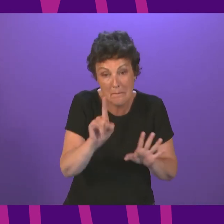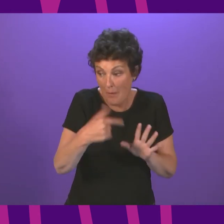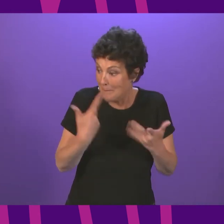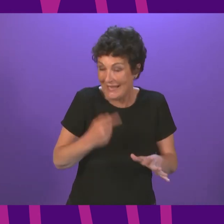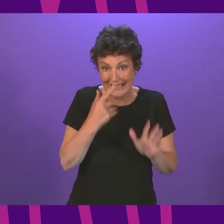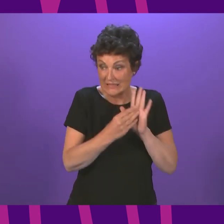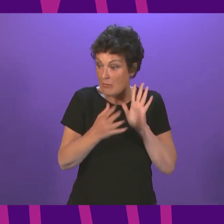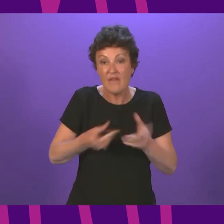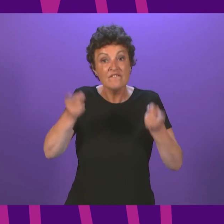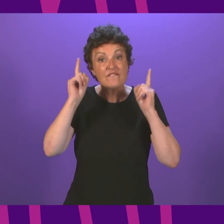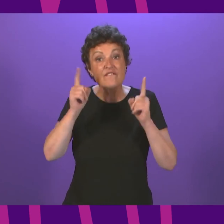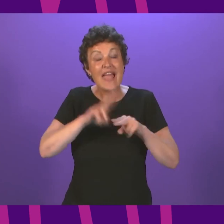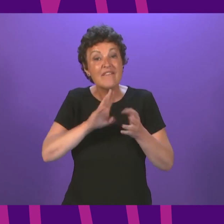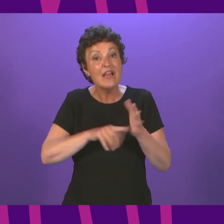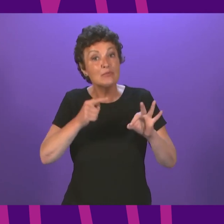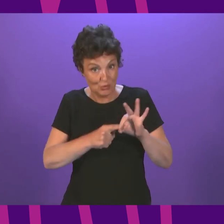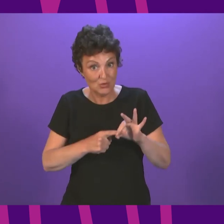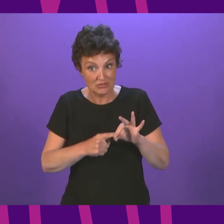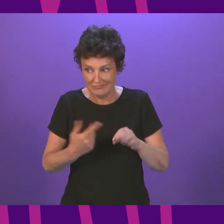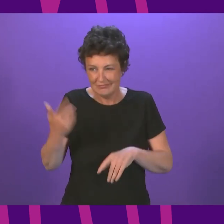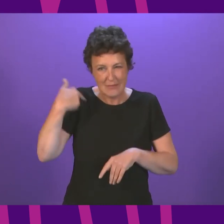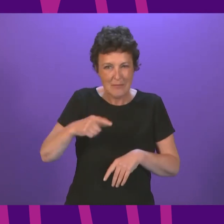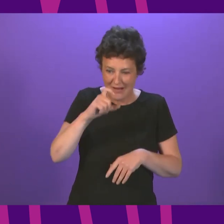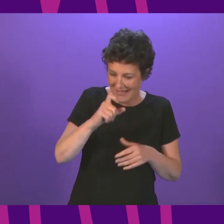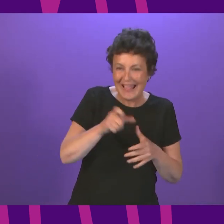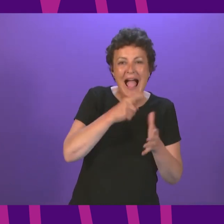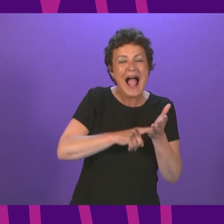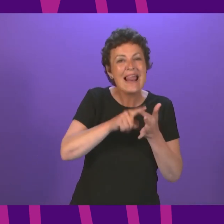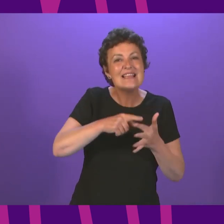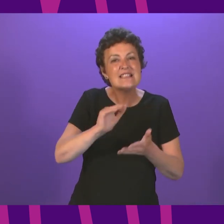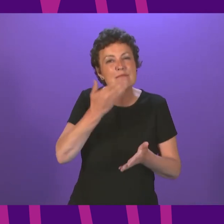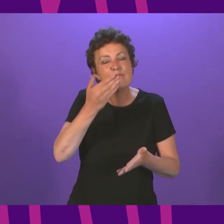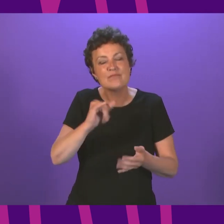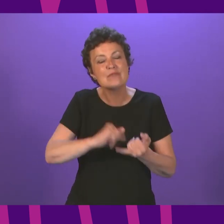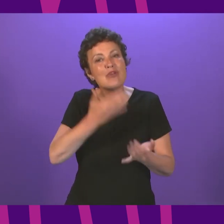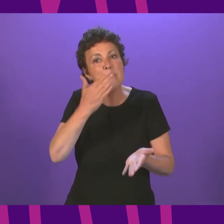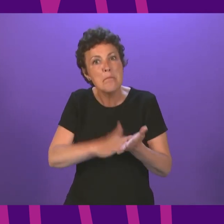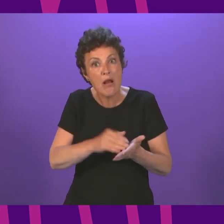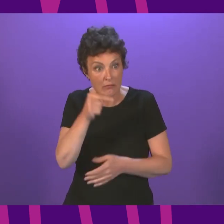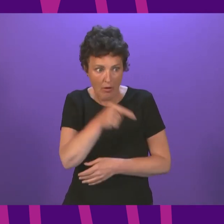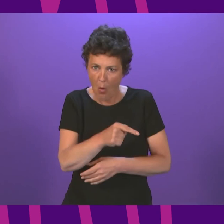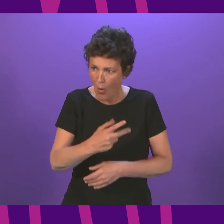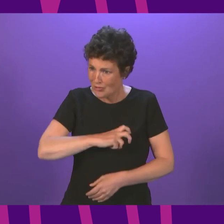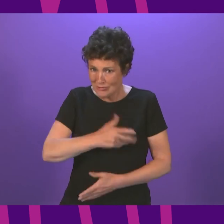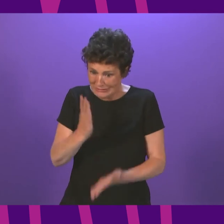but we desperately need to see the qualifying criteria, a stronger commitment to convert any loans from the current scheme to grants, and an assessment of whether the £10 million